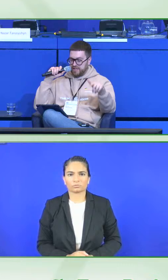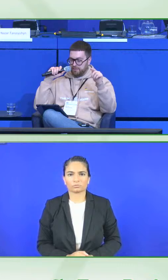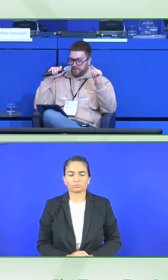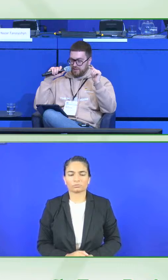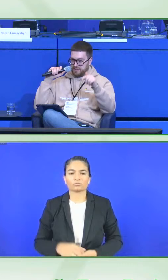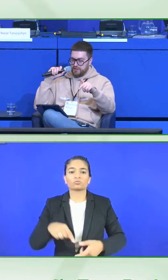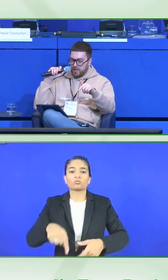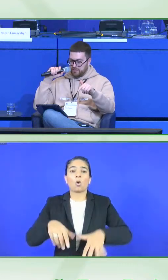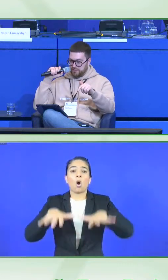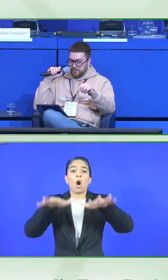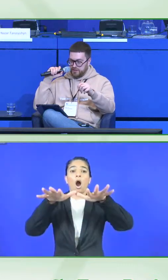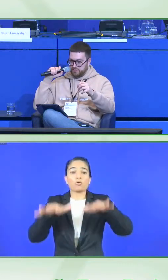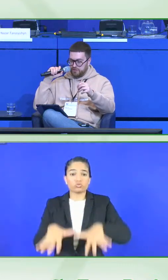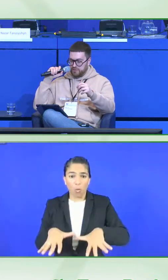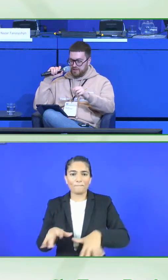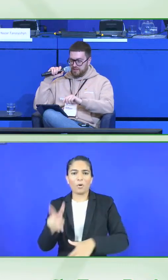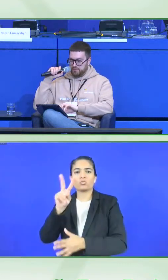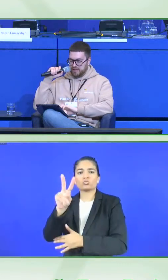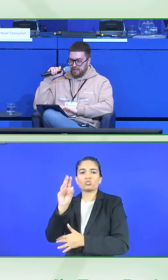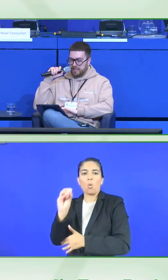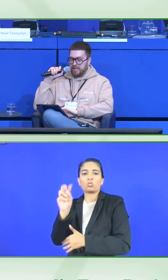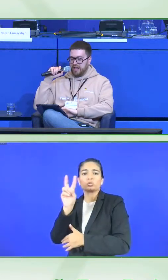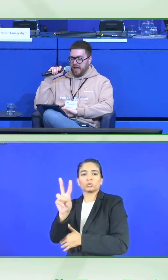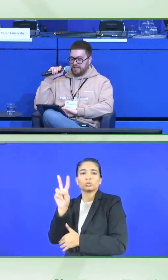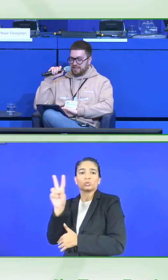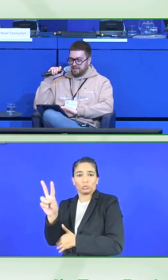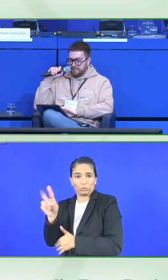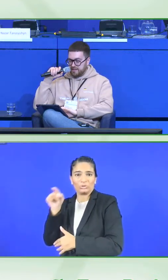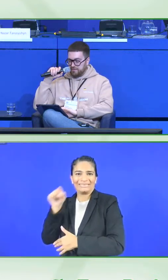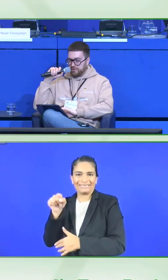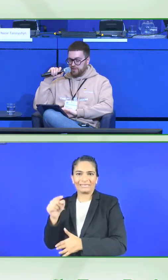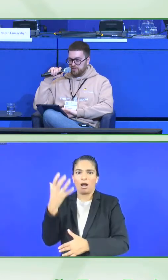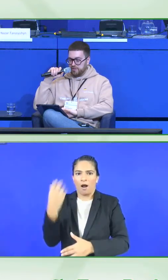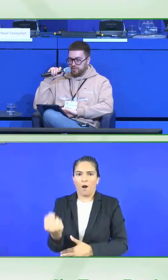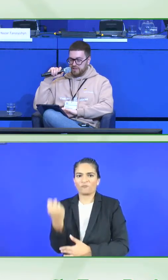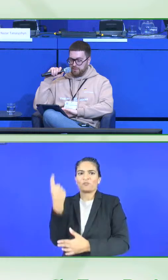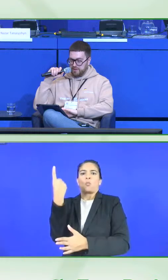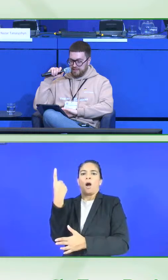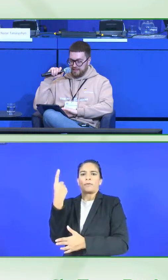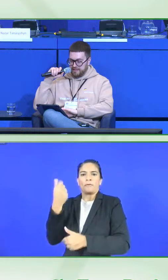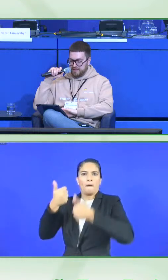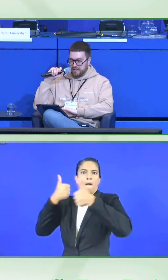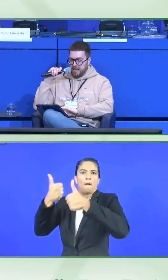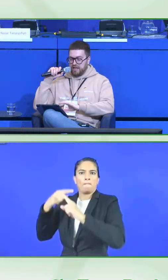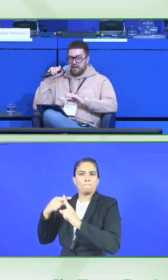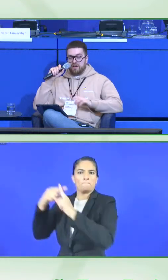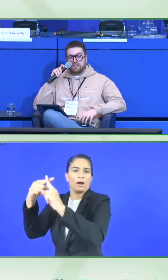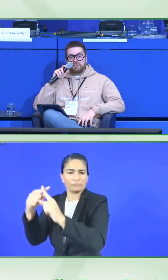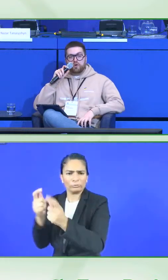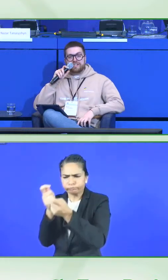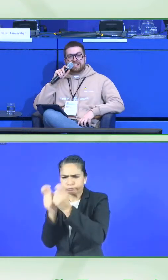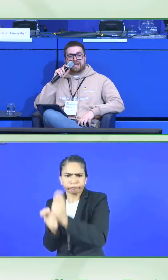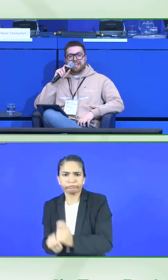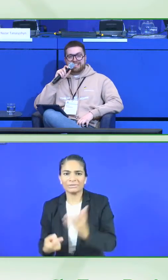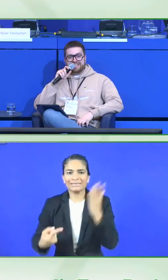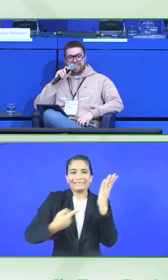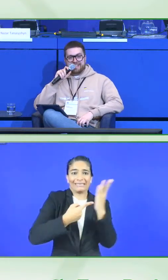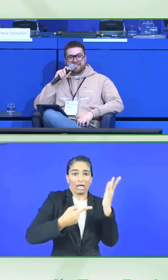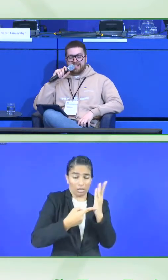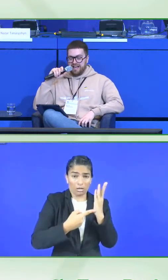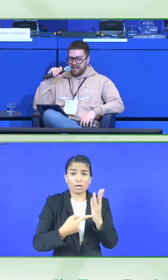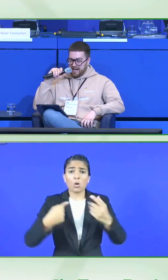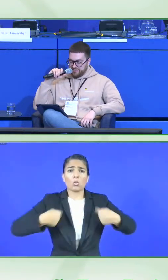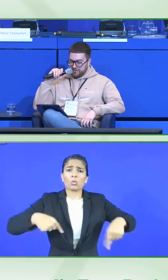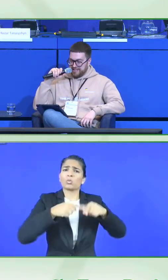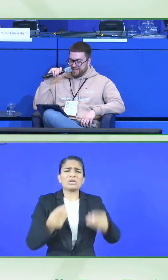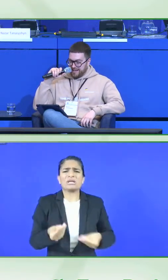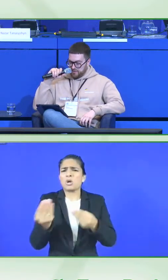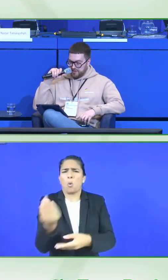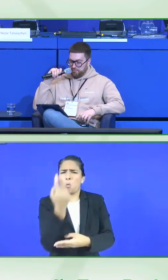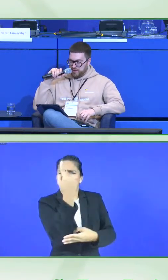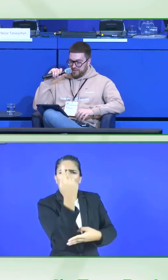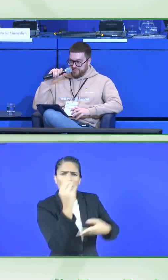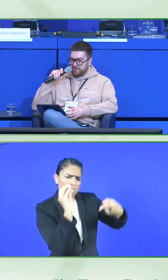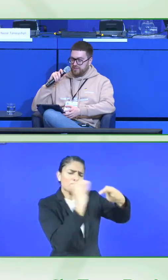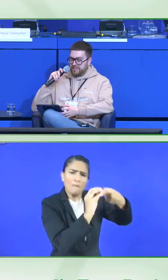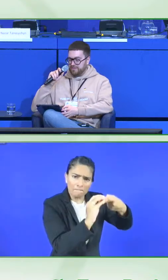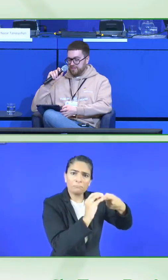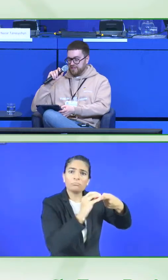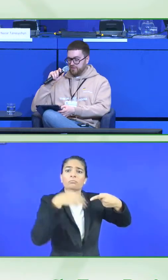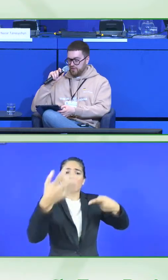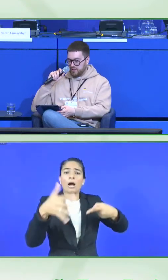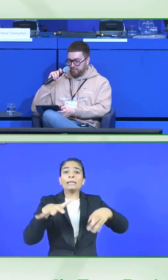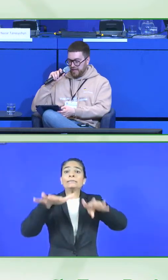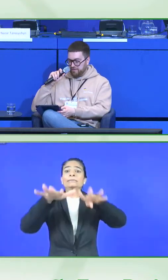Its primary function is to gather, organise, automate, and ensure smooth medication between